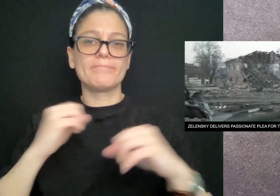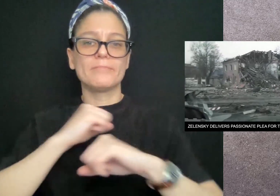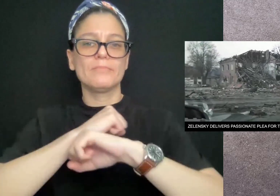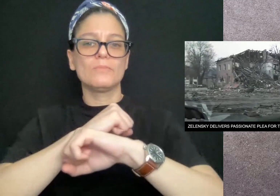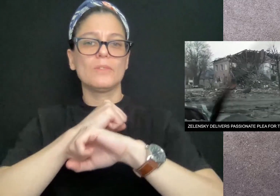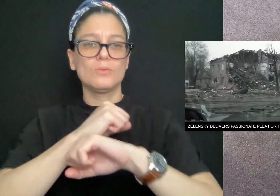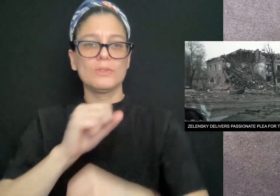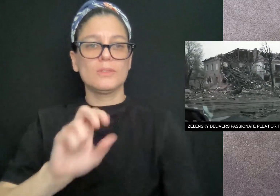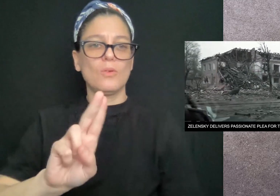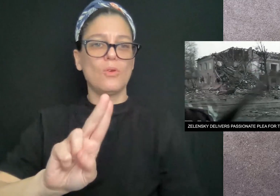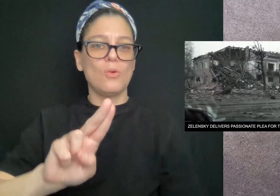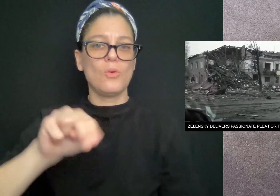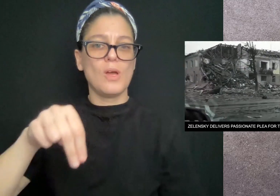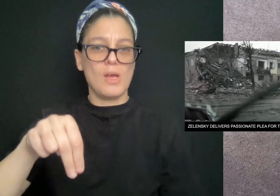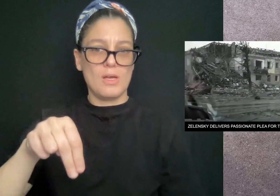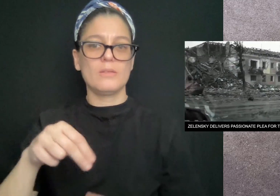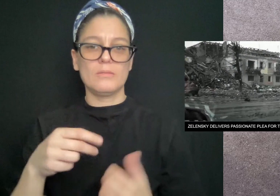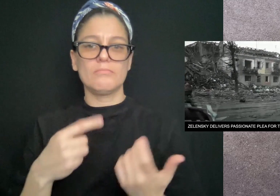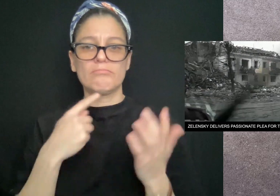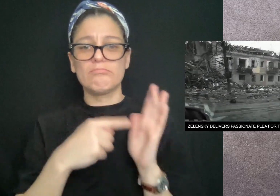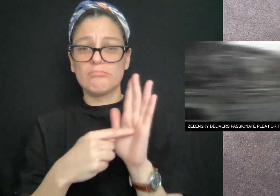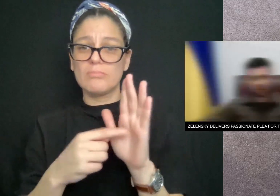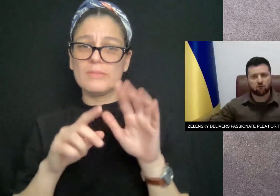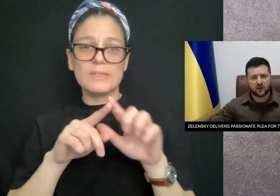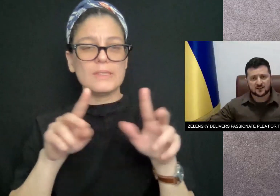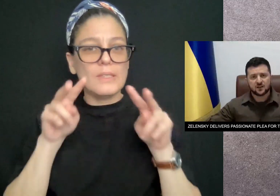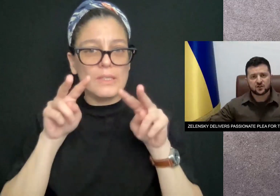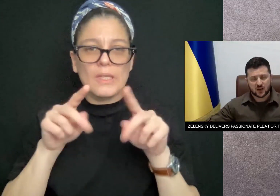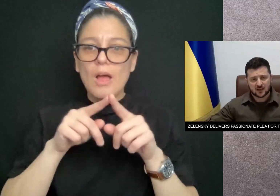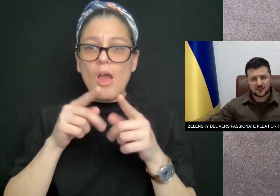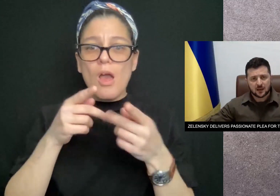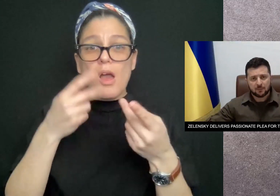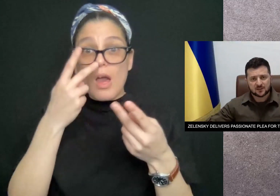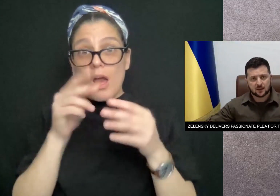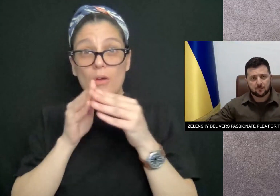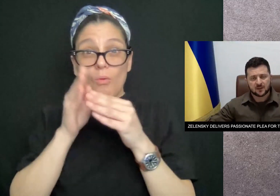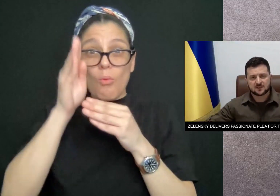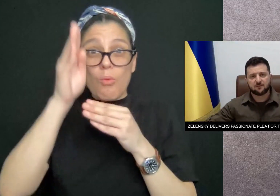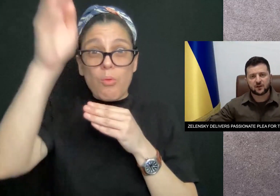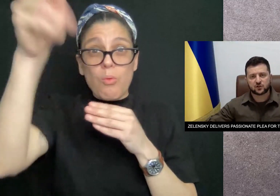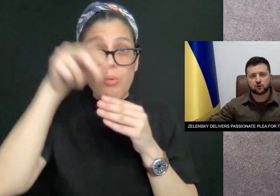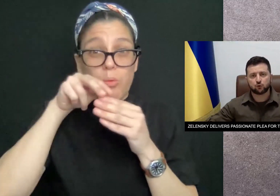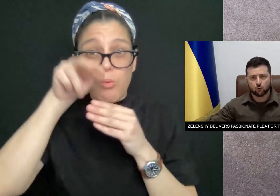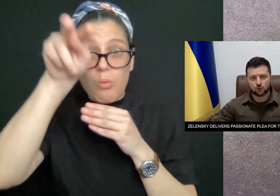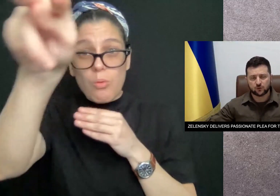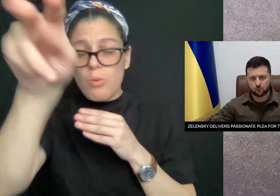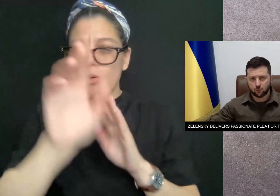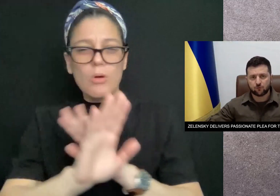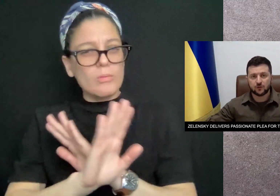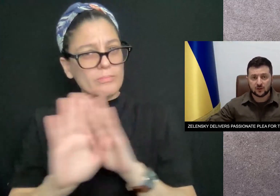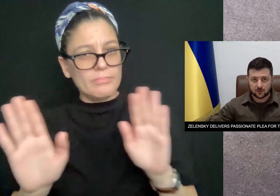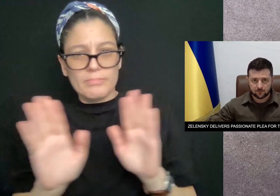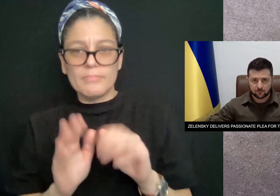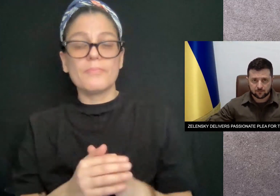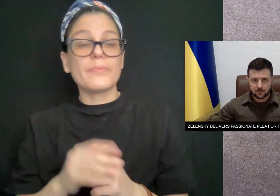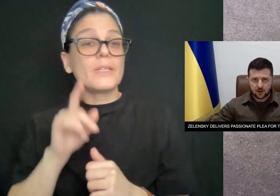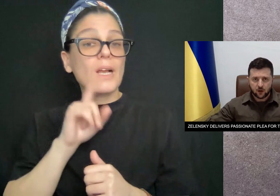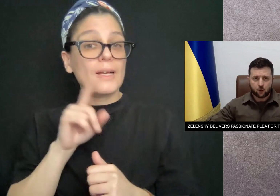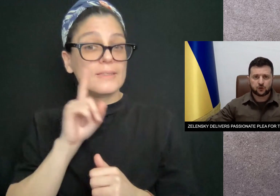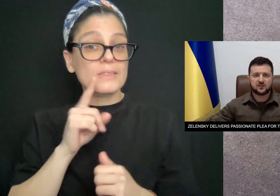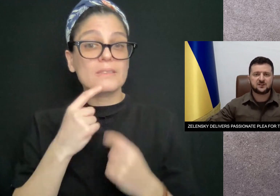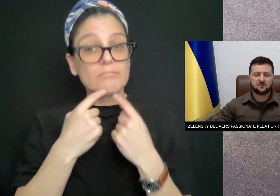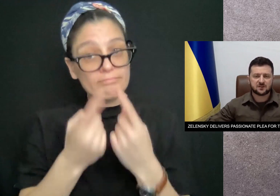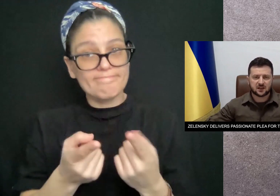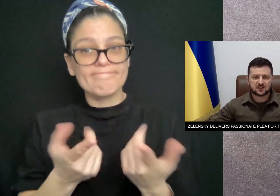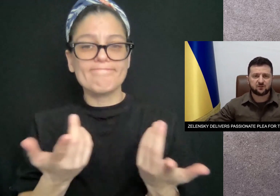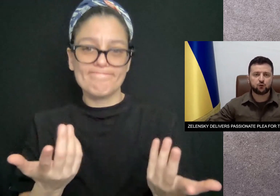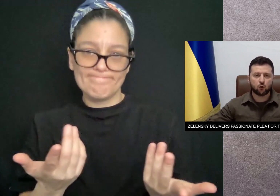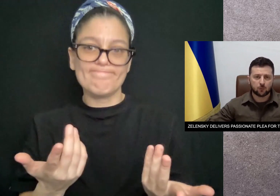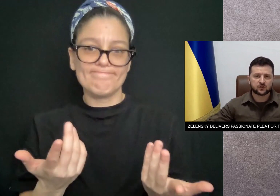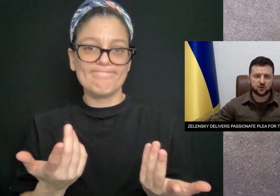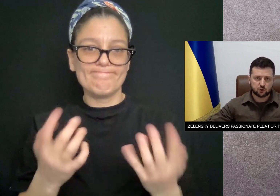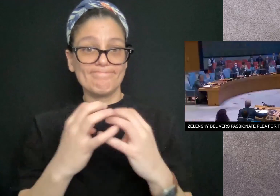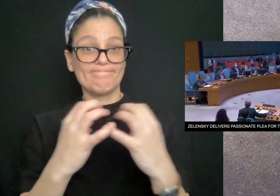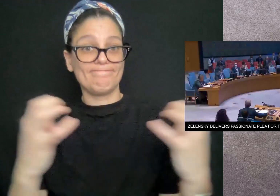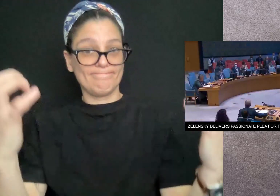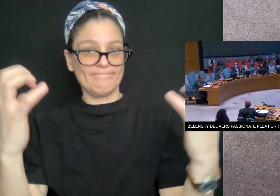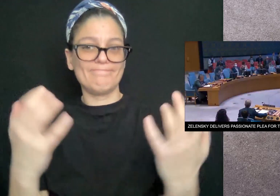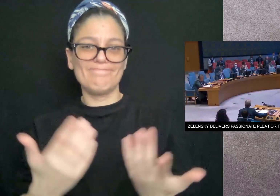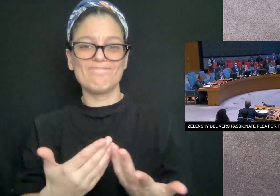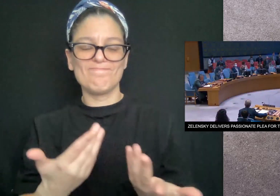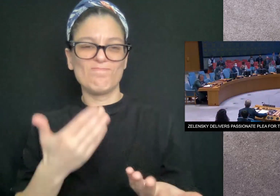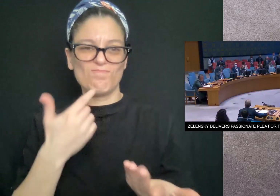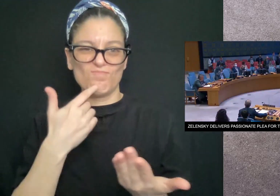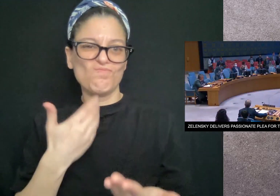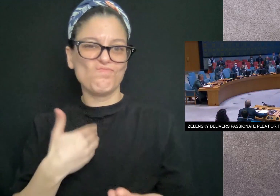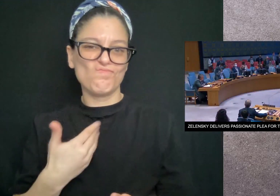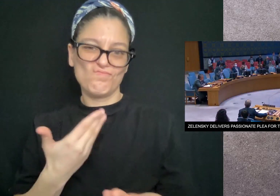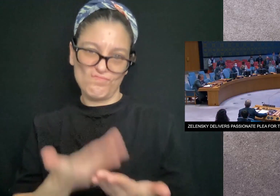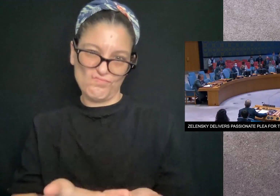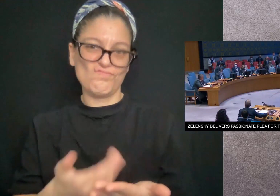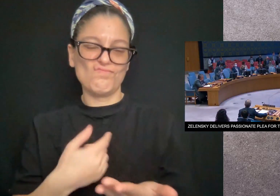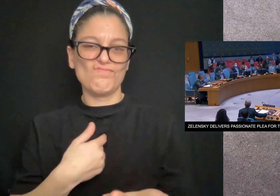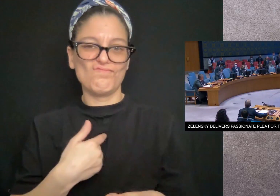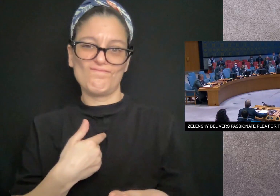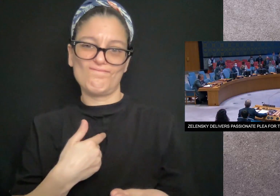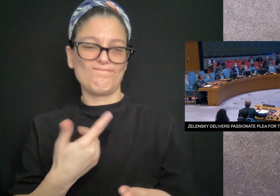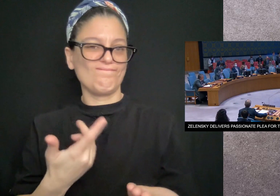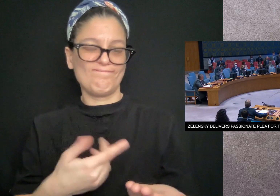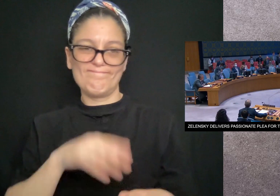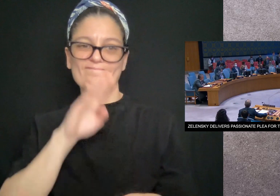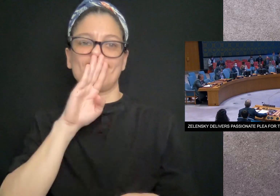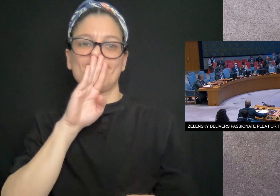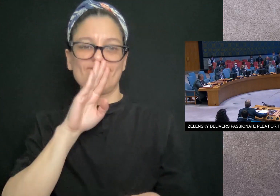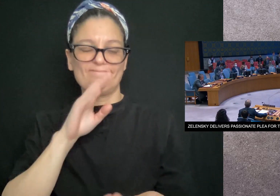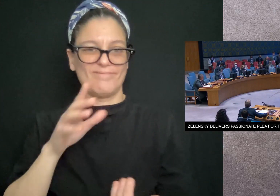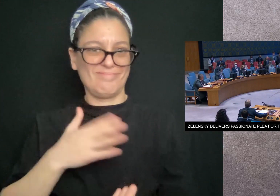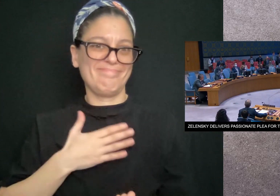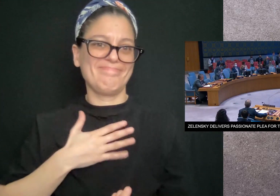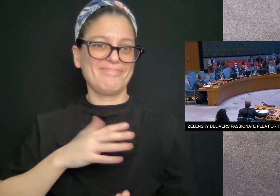speech to the United Nations Security Council urging the world to not look away